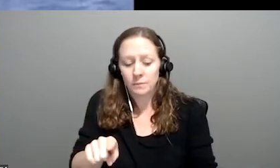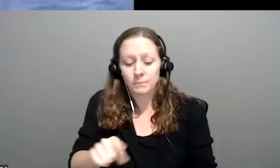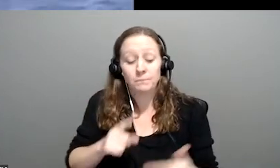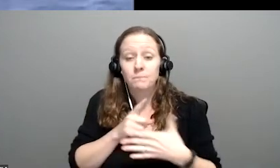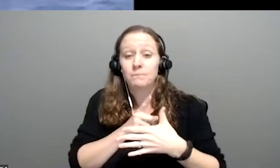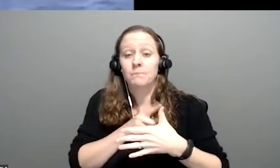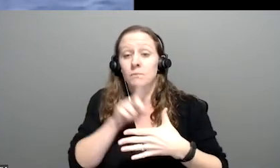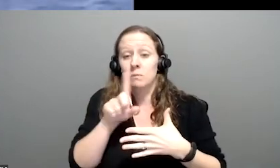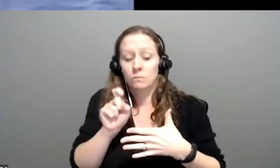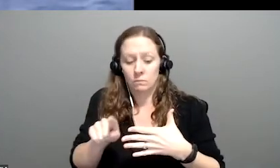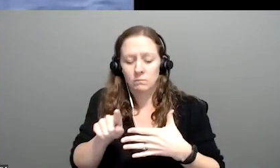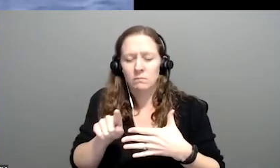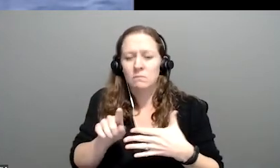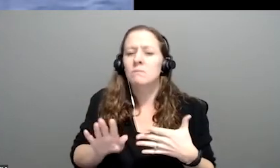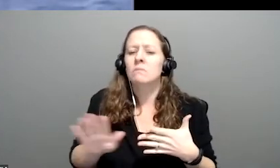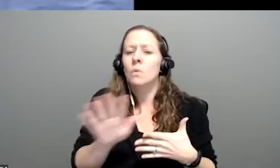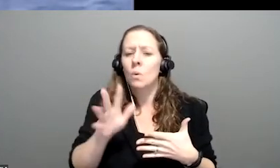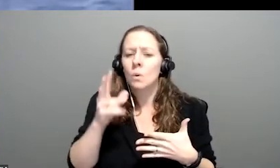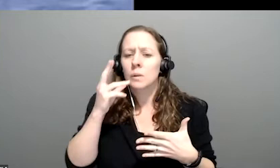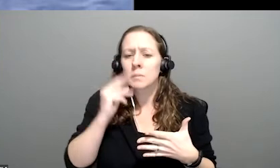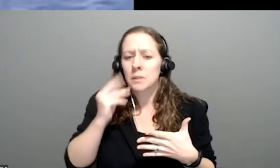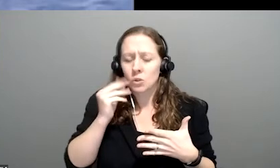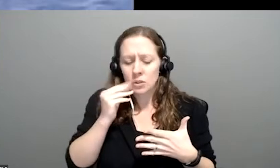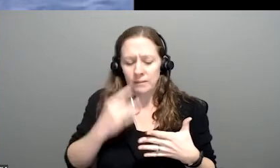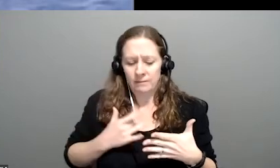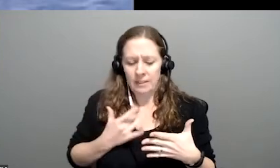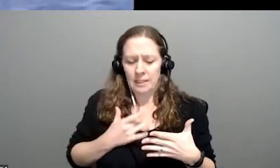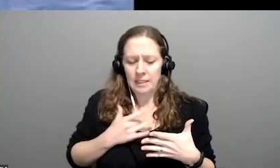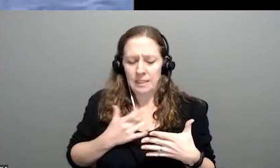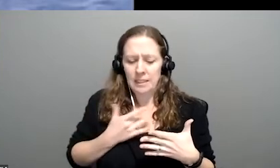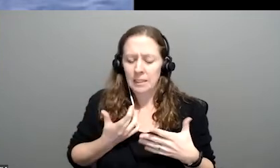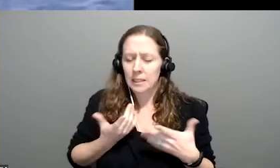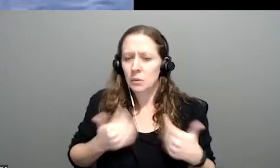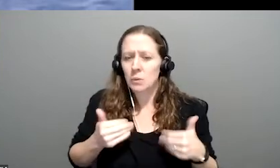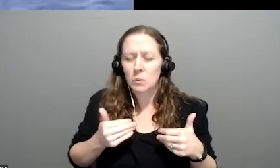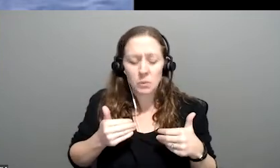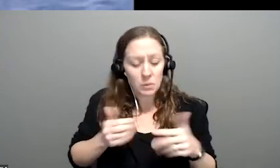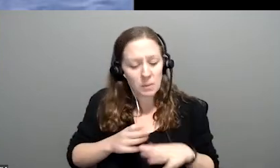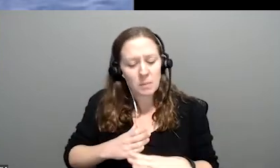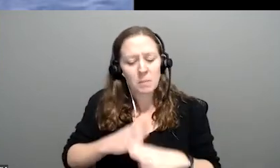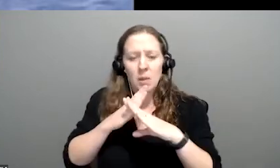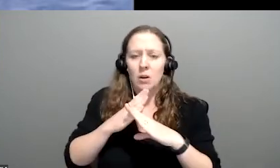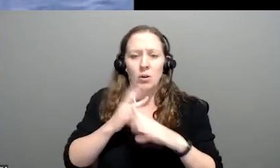From your experience, what are the key barriers faced by persons with disabilities in